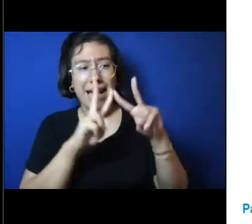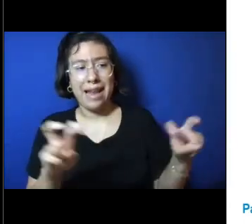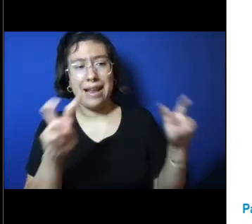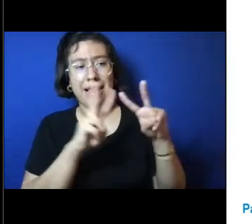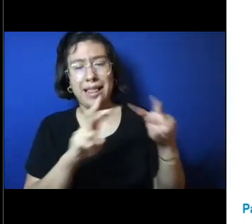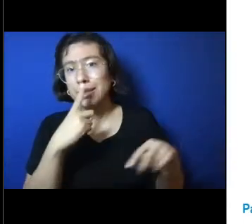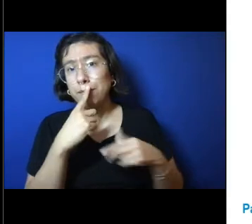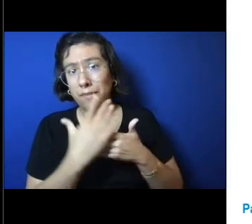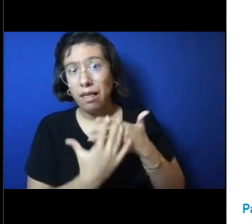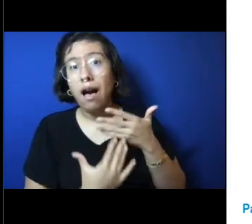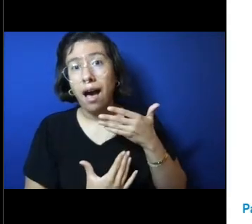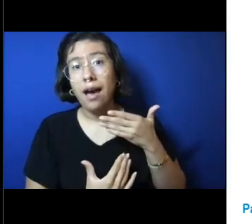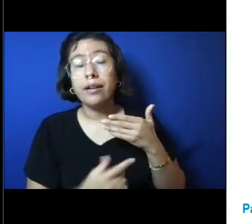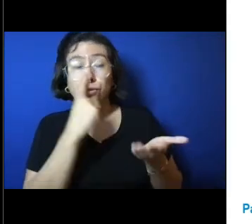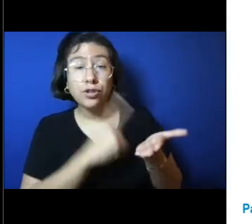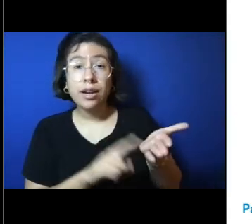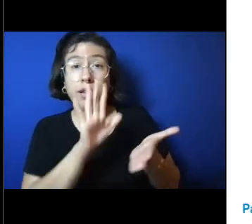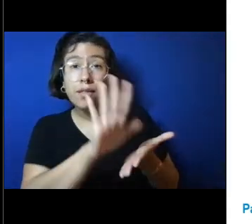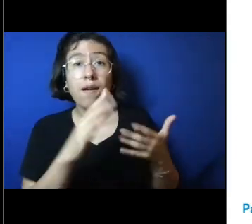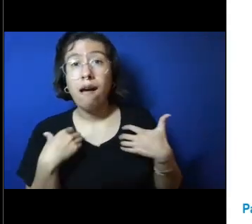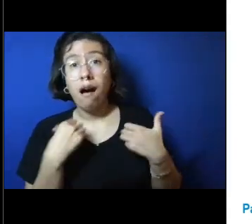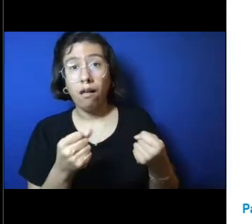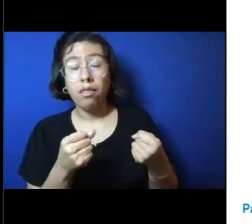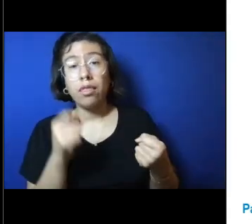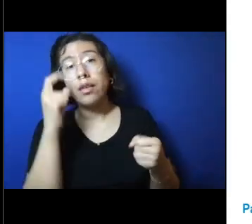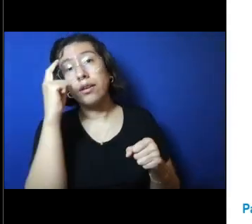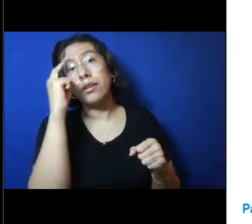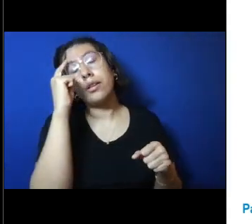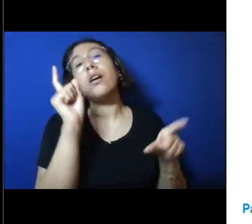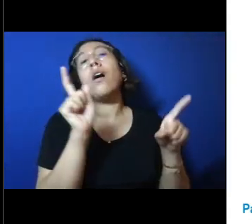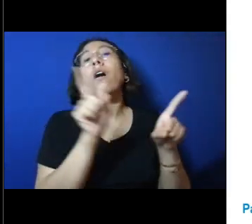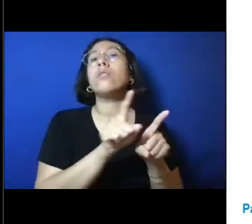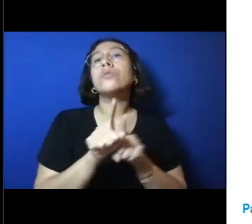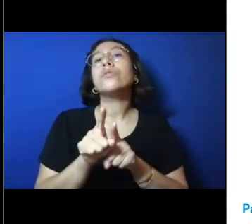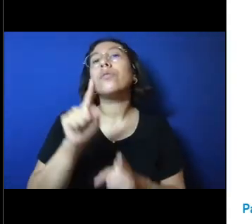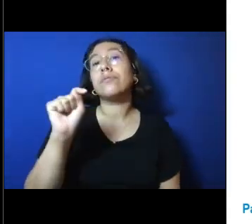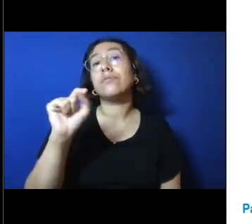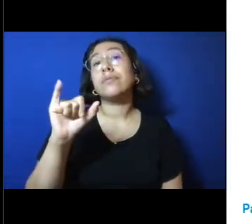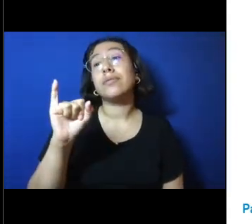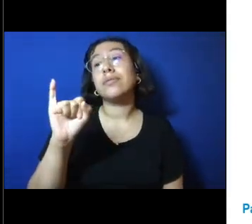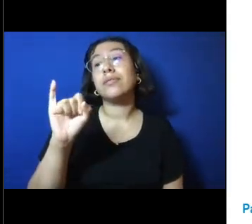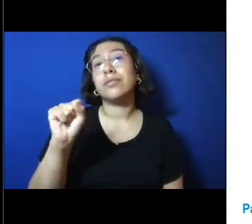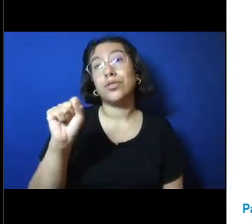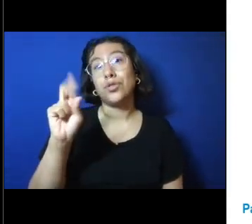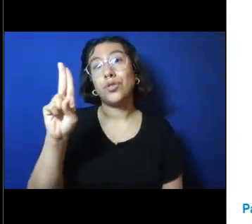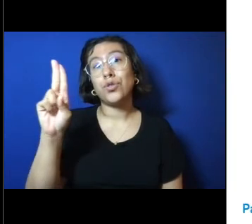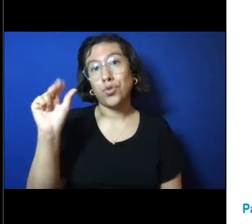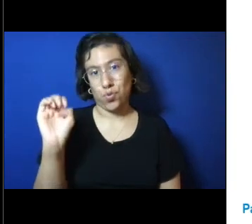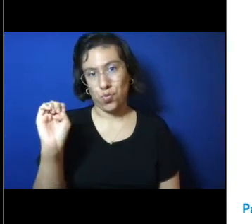and we can get their health status. Then we also take these tissues to get a sense of their genetic composition.